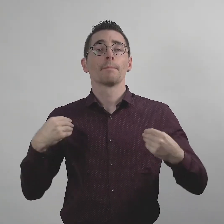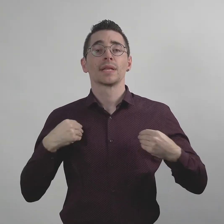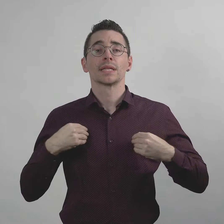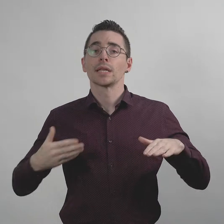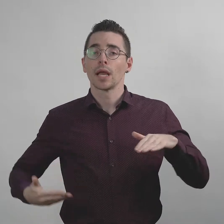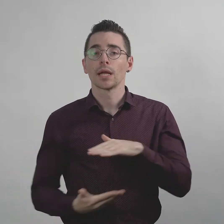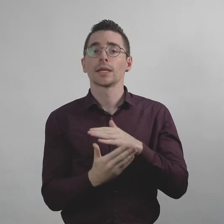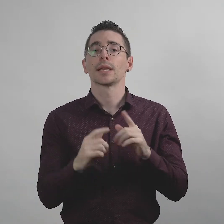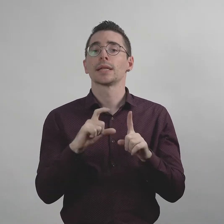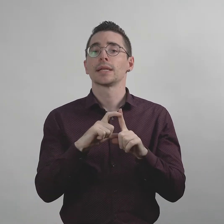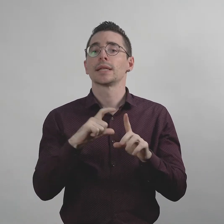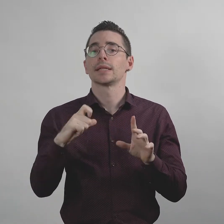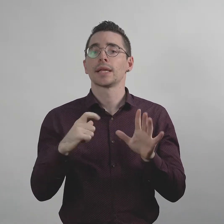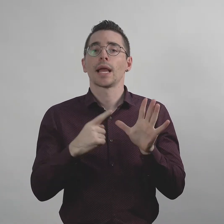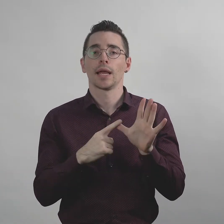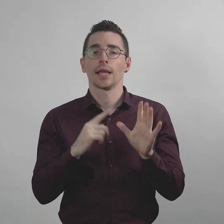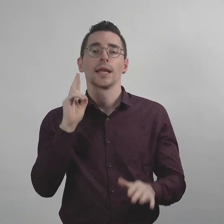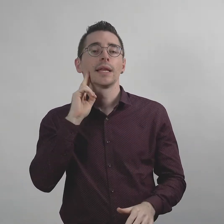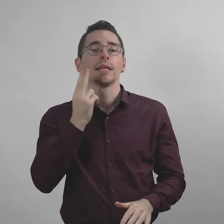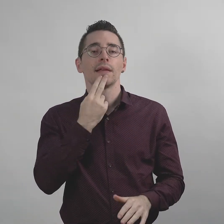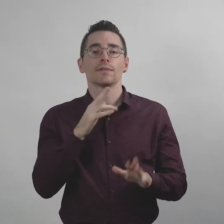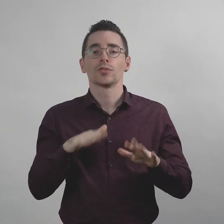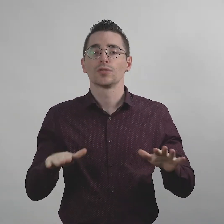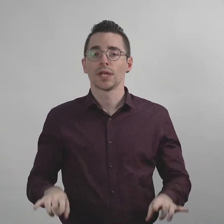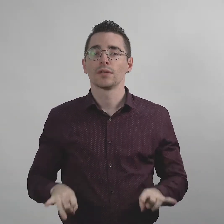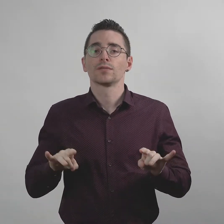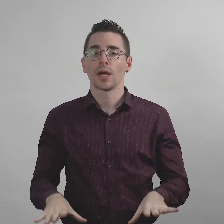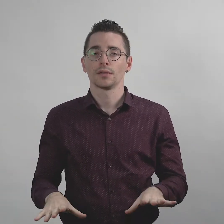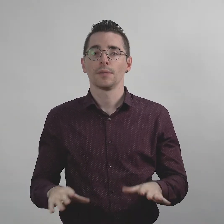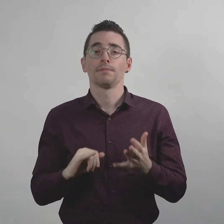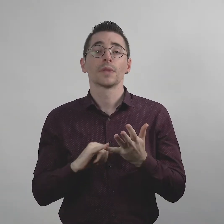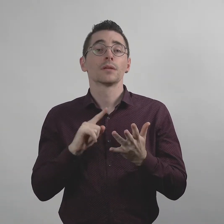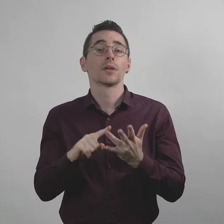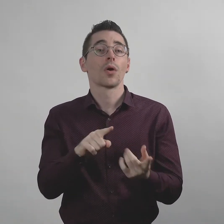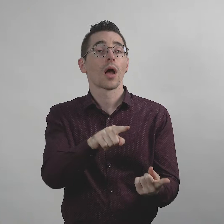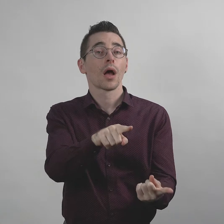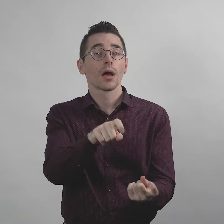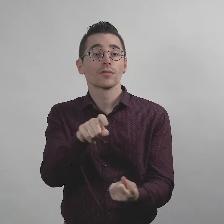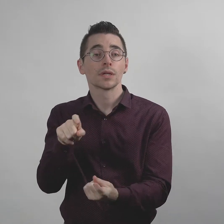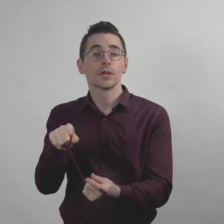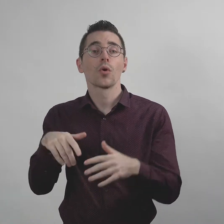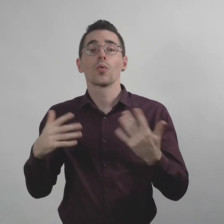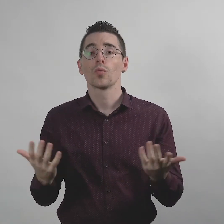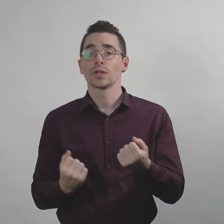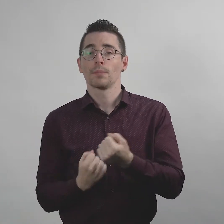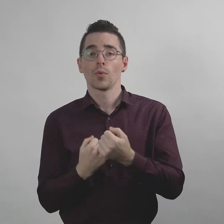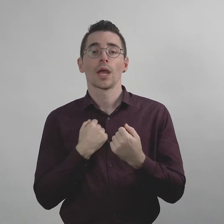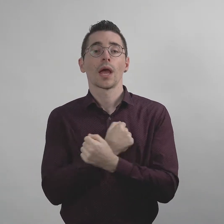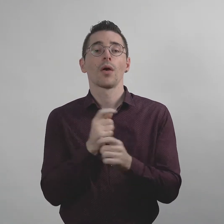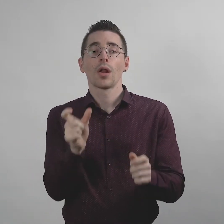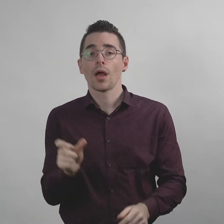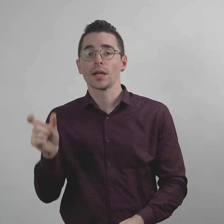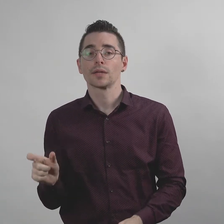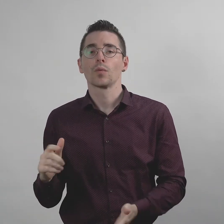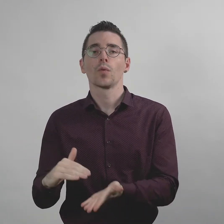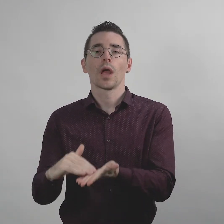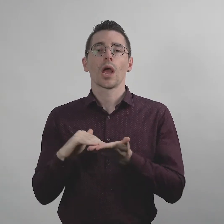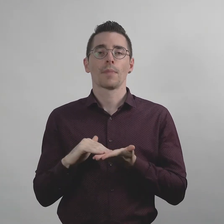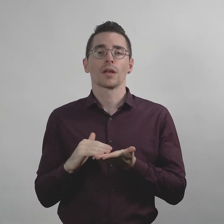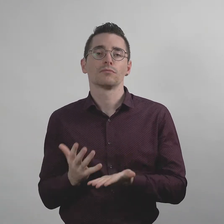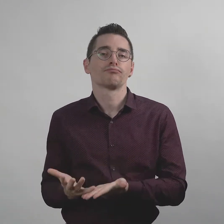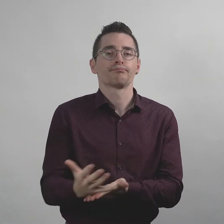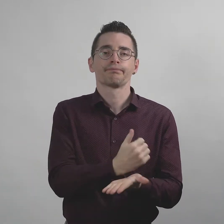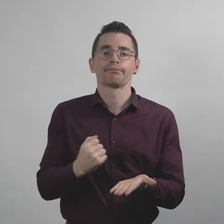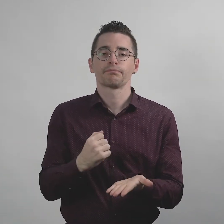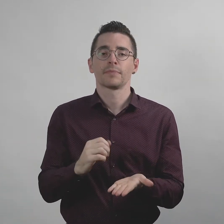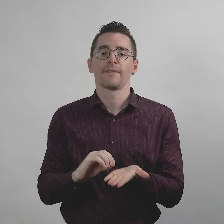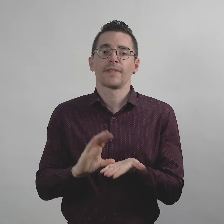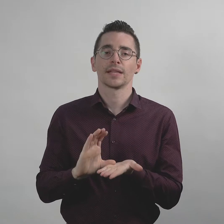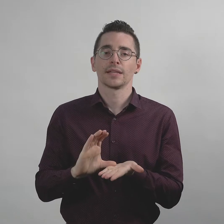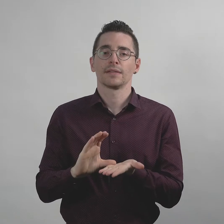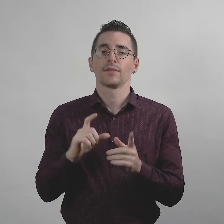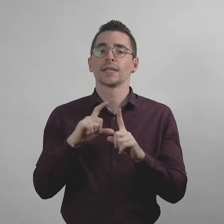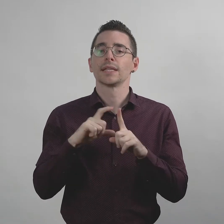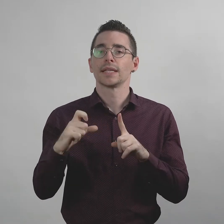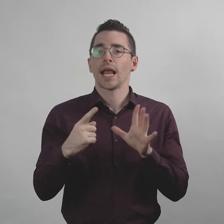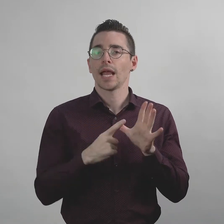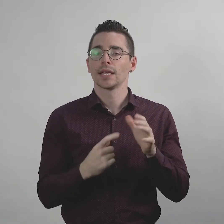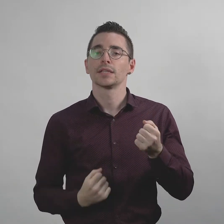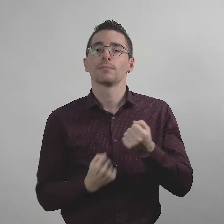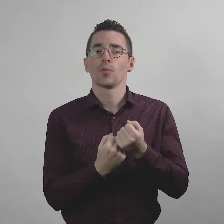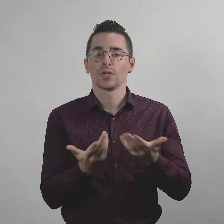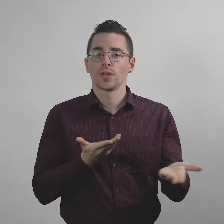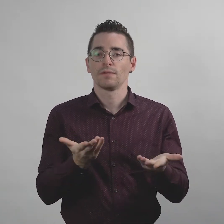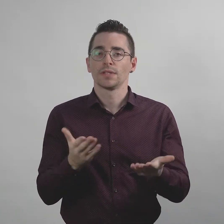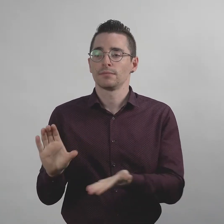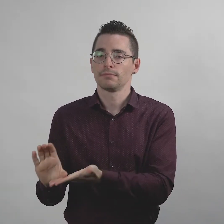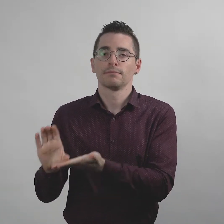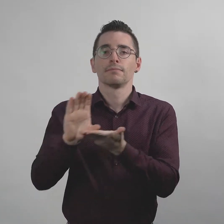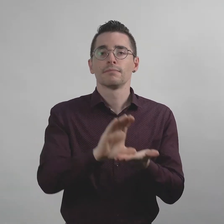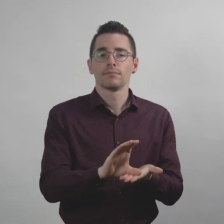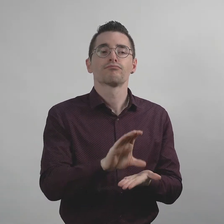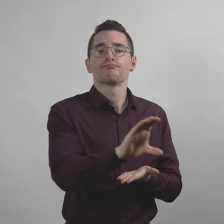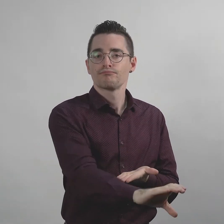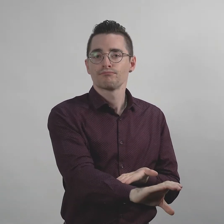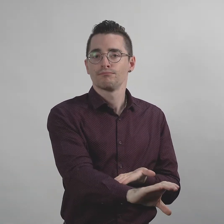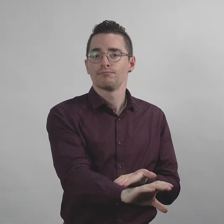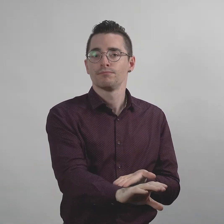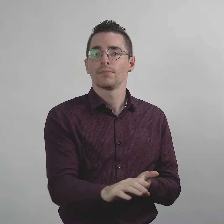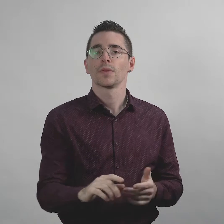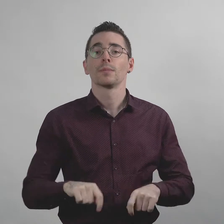We are a business of Deaf Children Australia (DCA). So hiring or supporting our clients helps us collect funds to support DCA services.